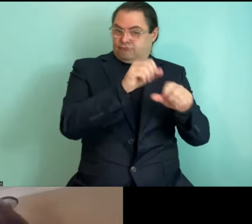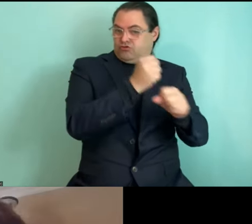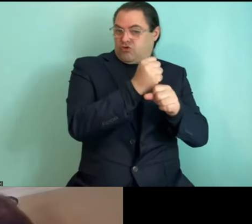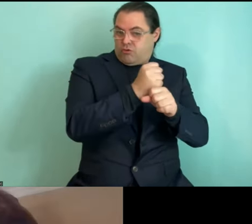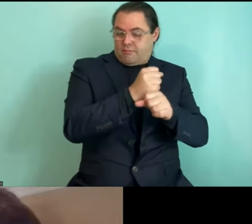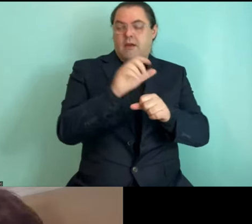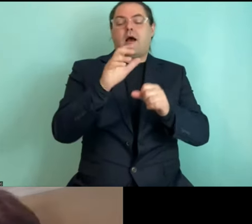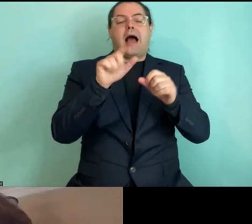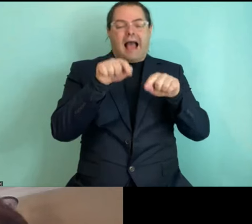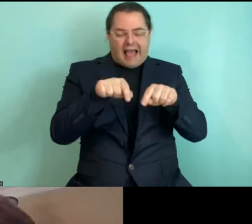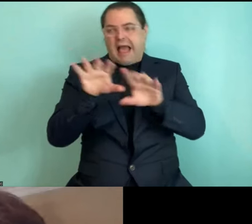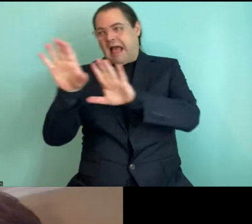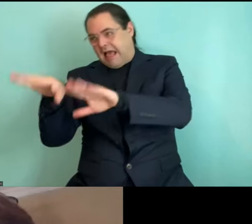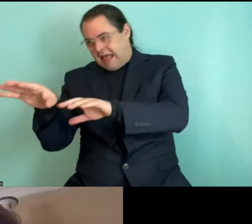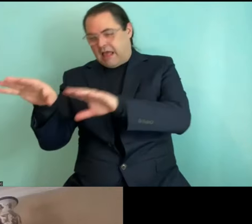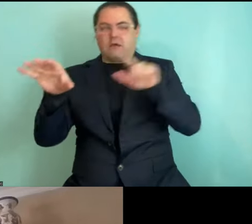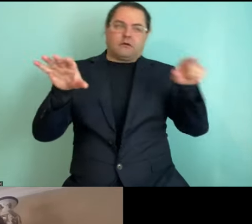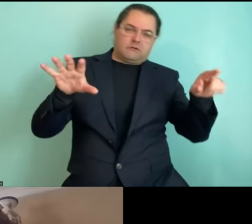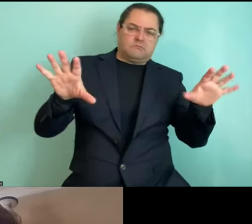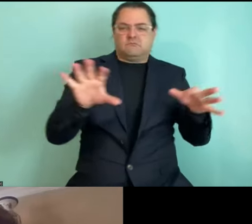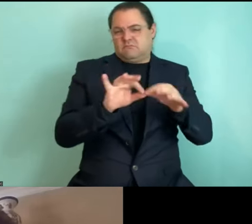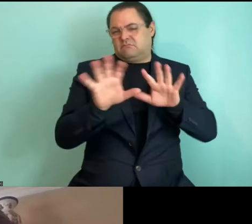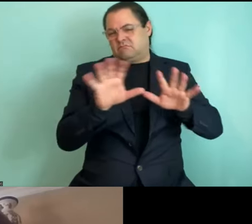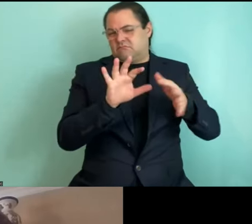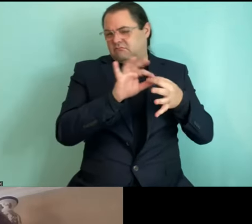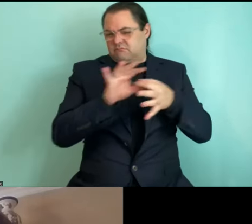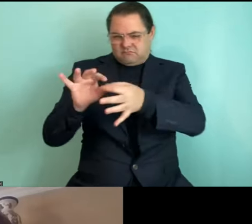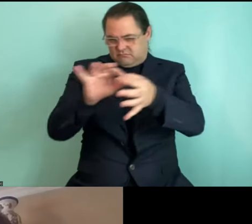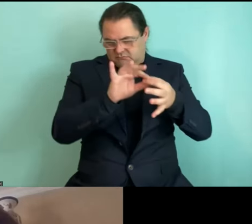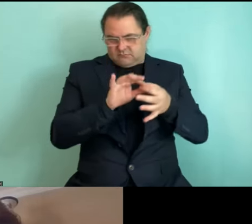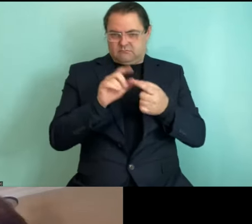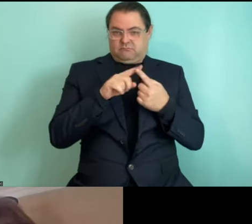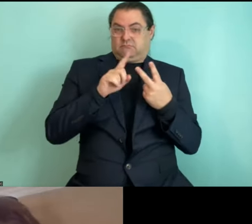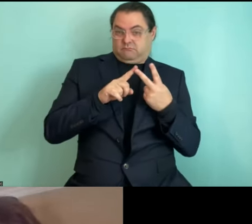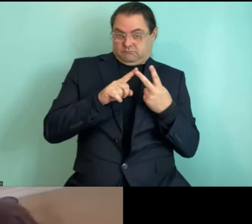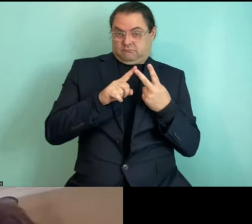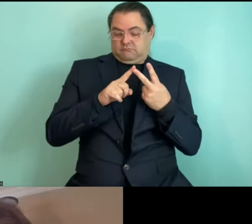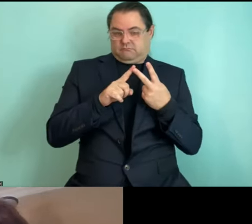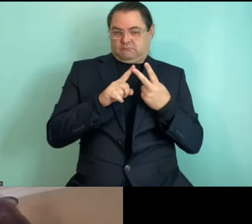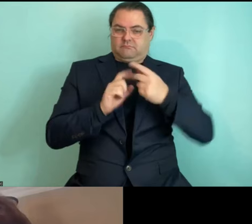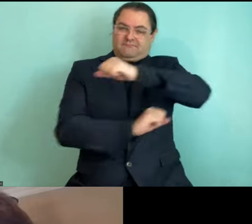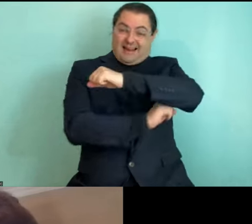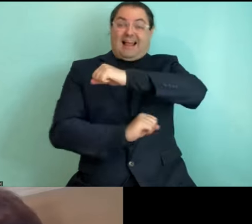moving mad, you need to see more of a powerful coupe may need